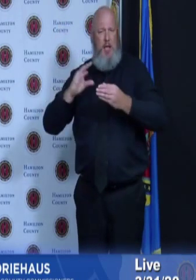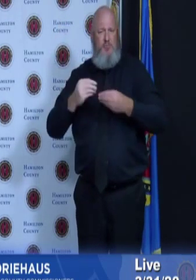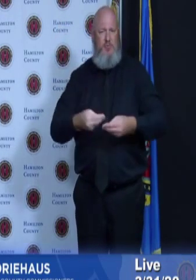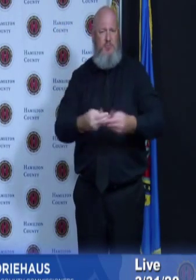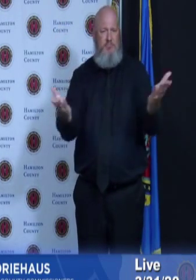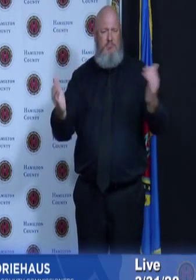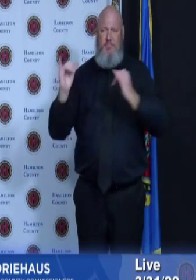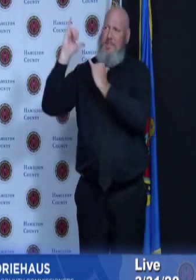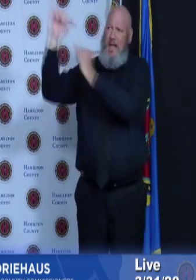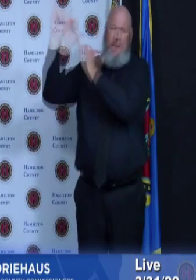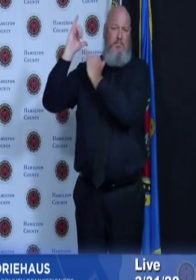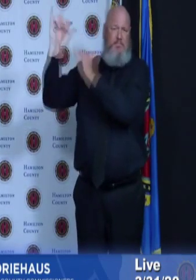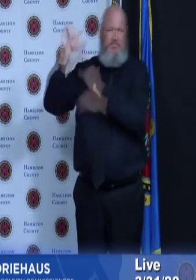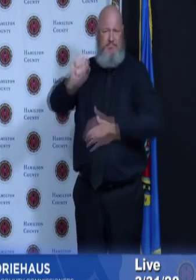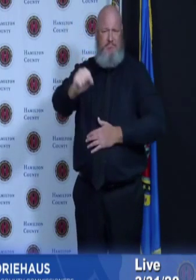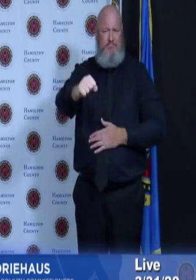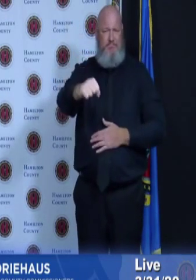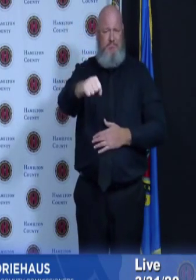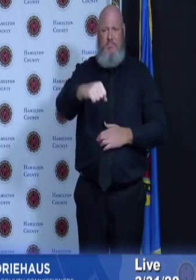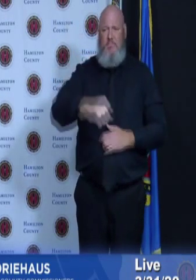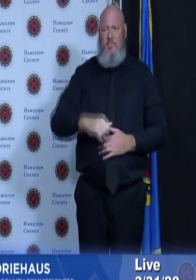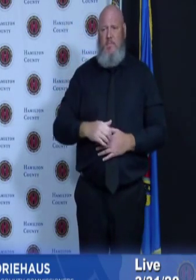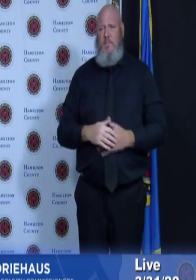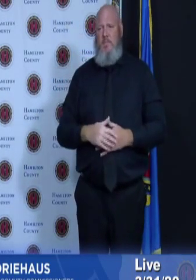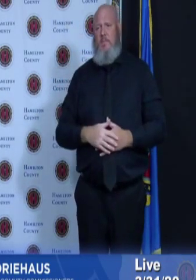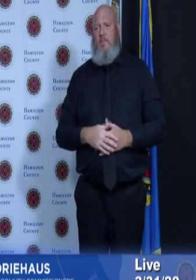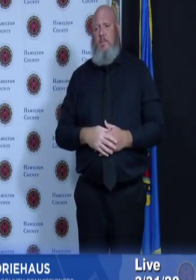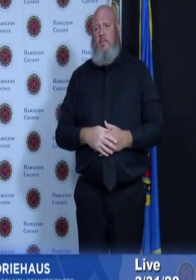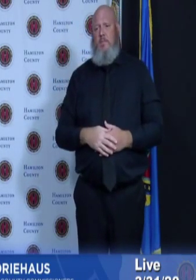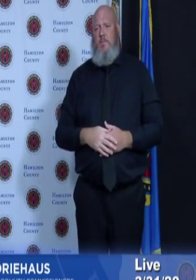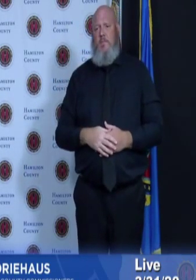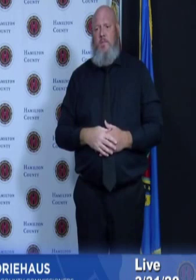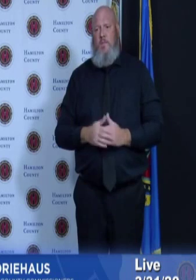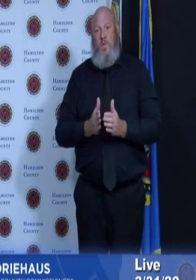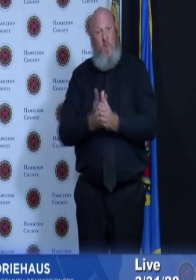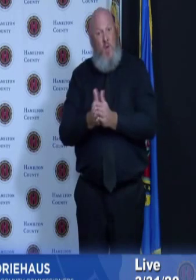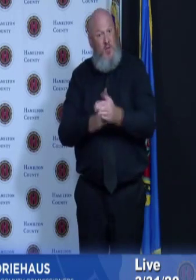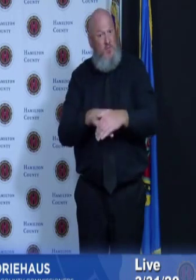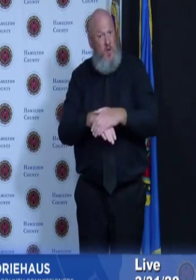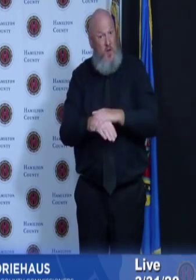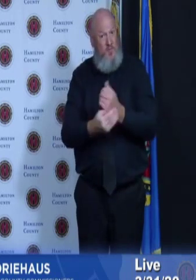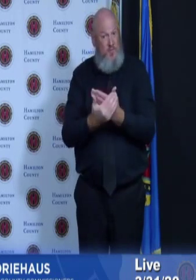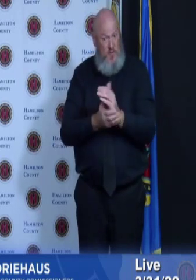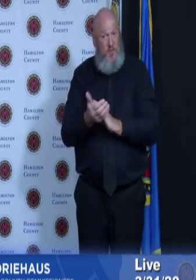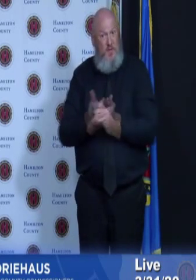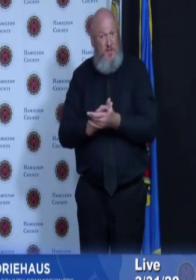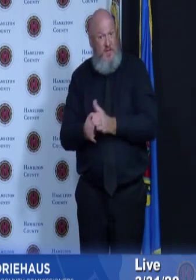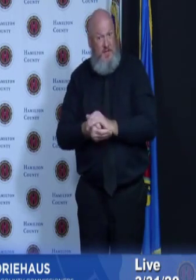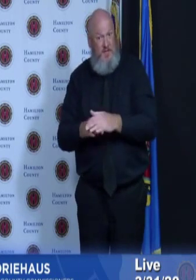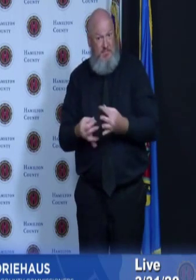which is the washing your hands stay at home practice social distancing all of